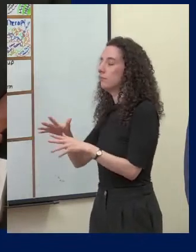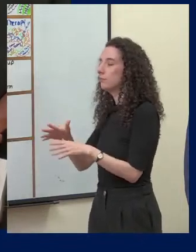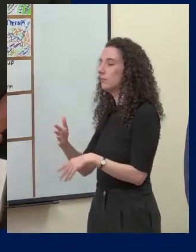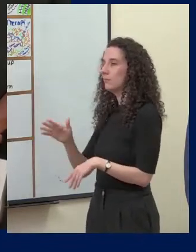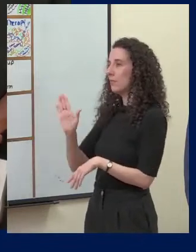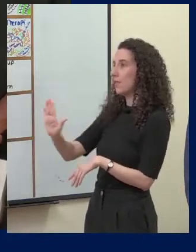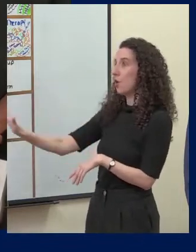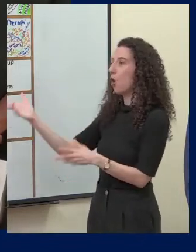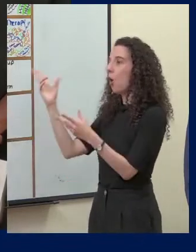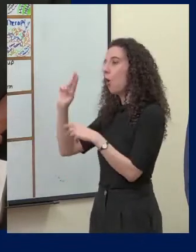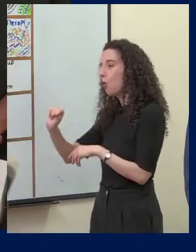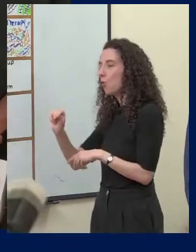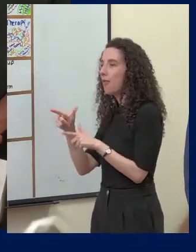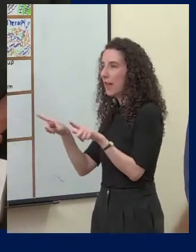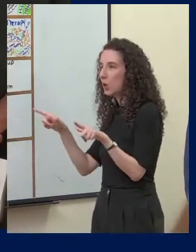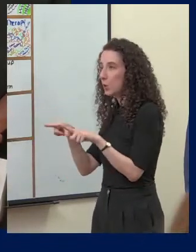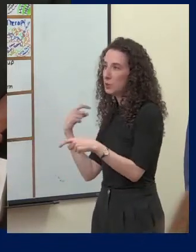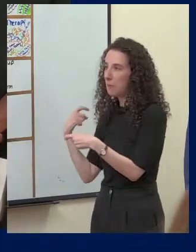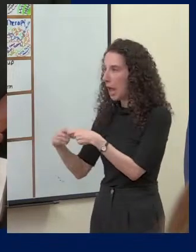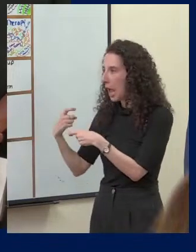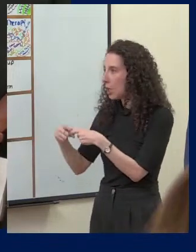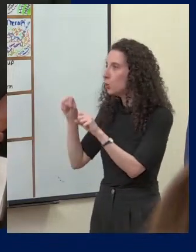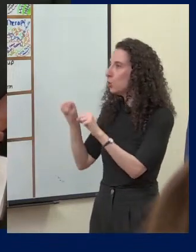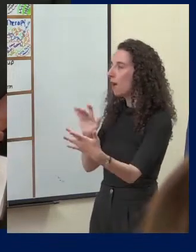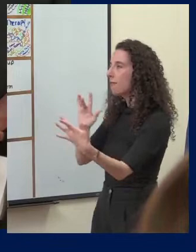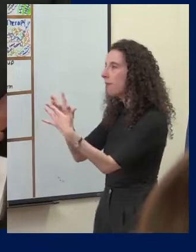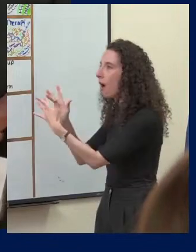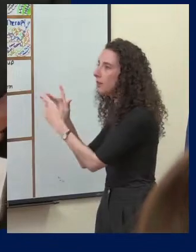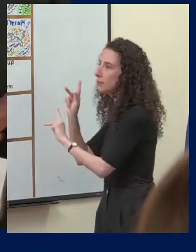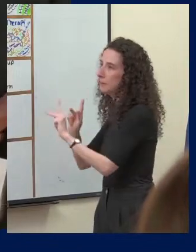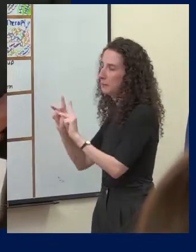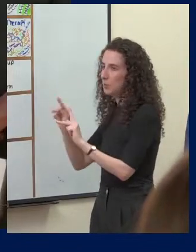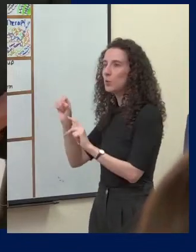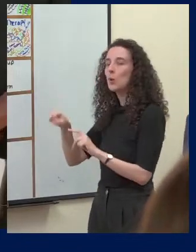And for that, this son of immigrants is extremely proud.